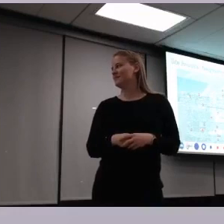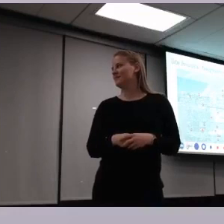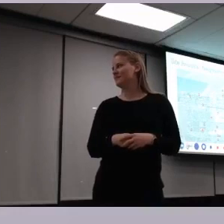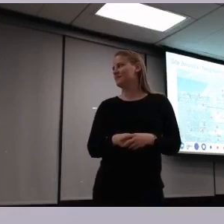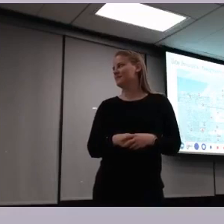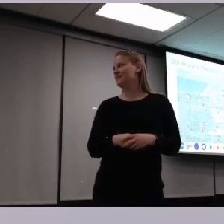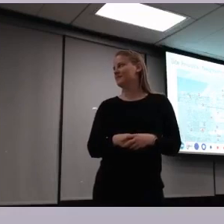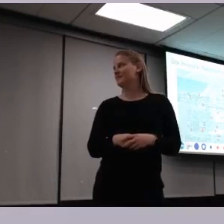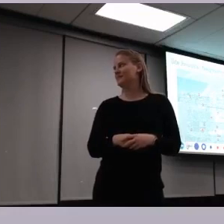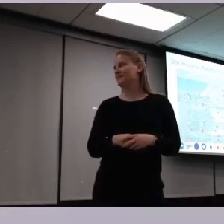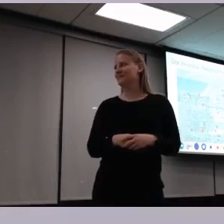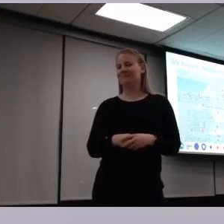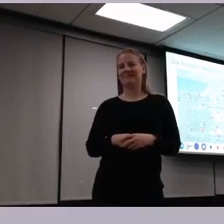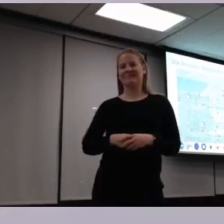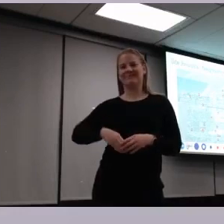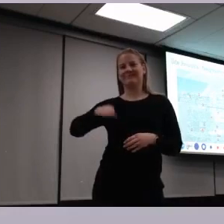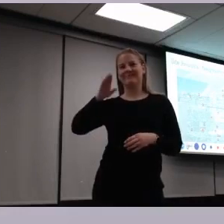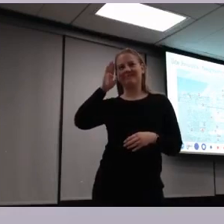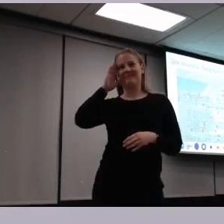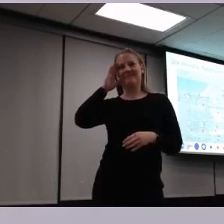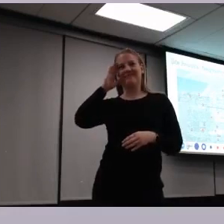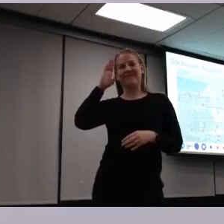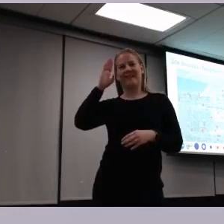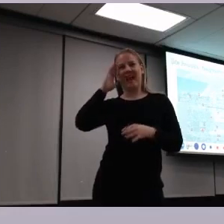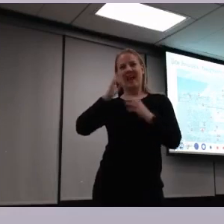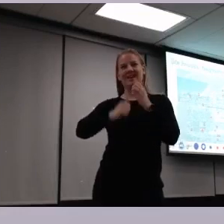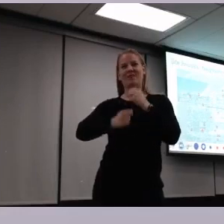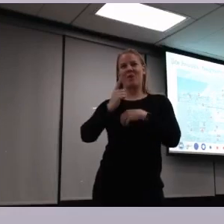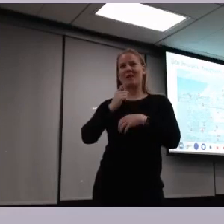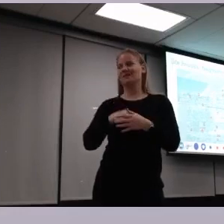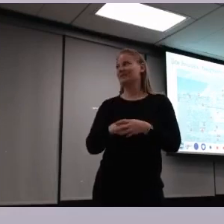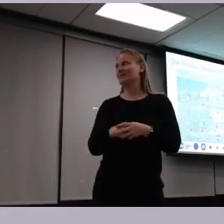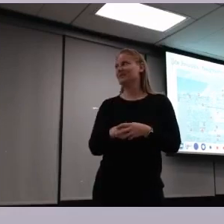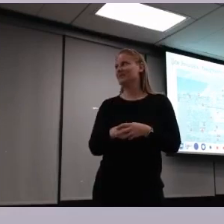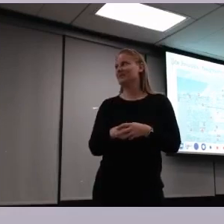Right. Hi, everyone. Hi, I'm Samantha Munshi.